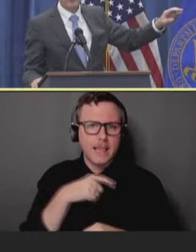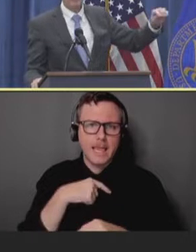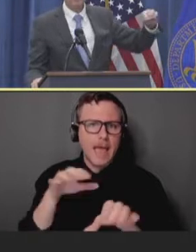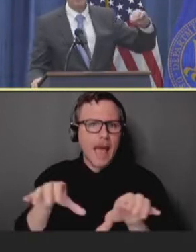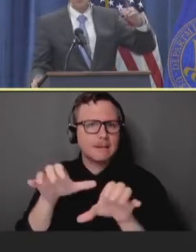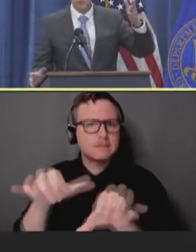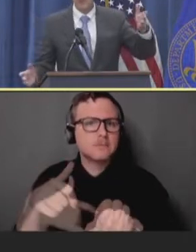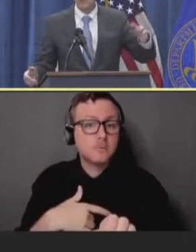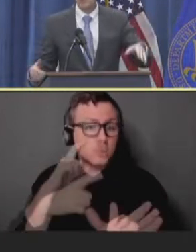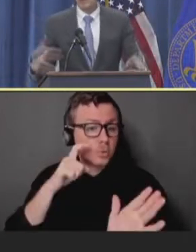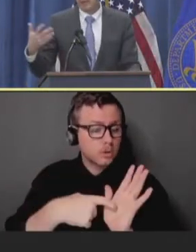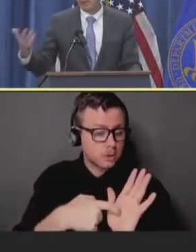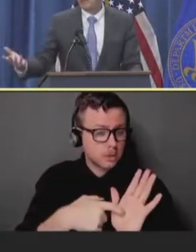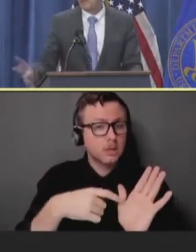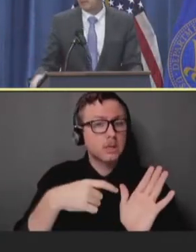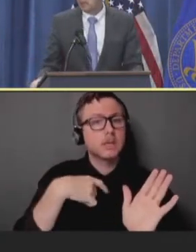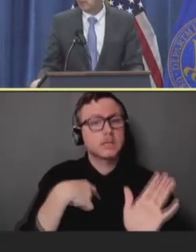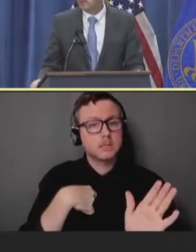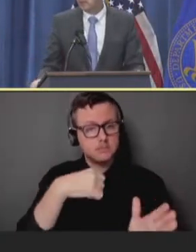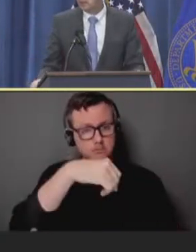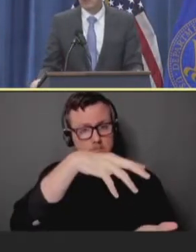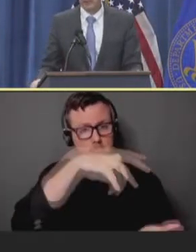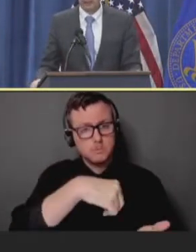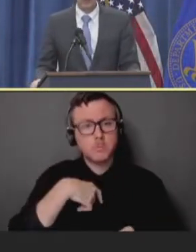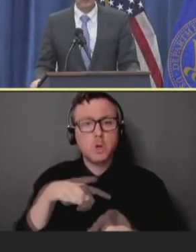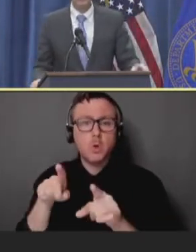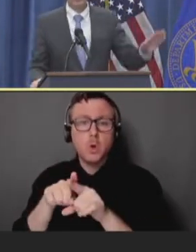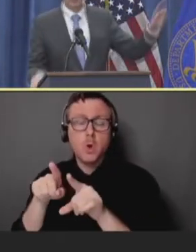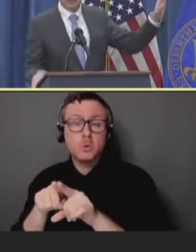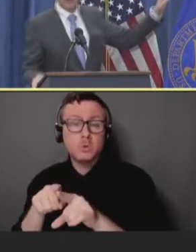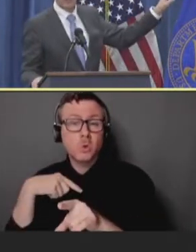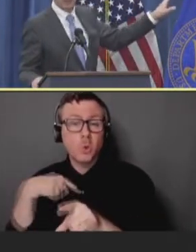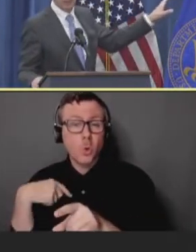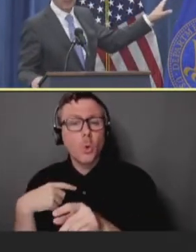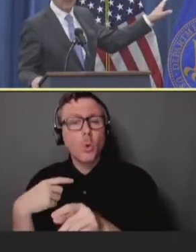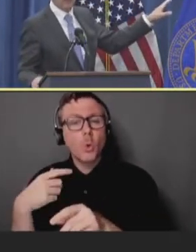But also now, I have PET imaging agents that will allow us to see this.